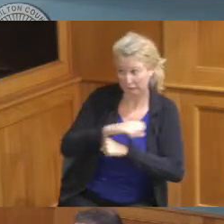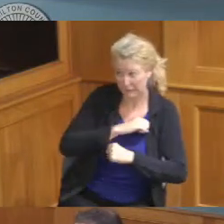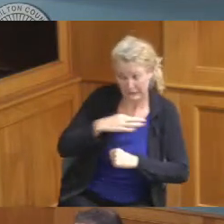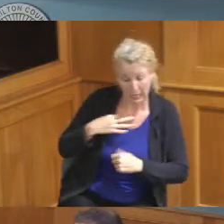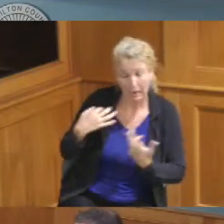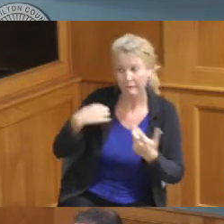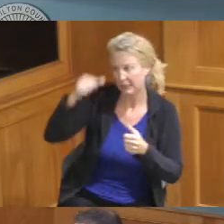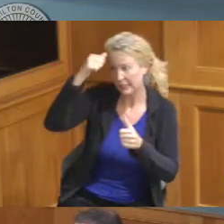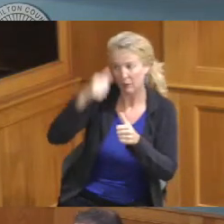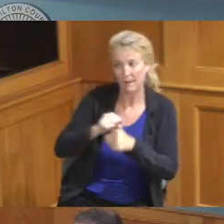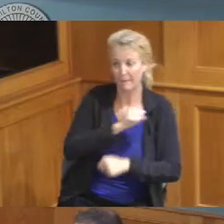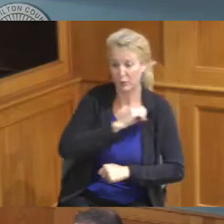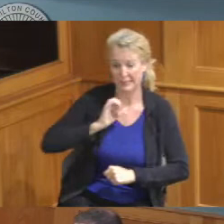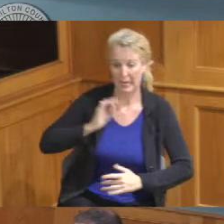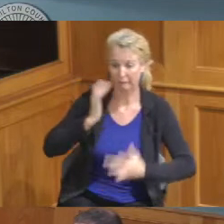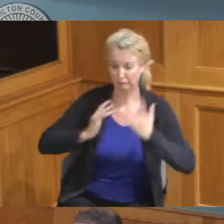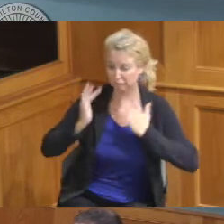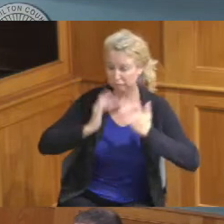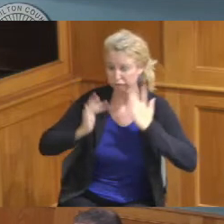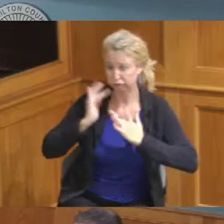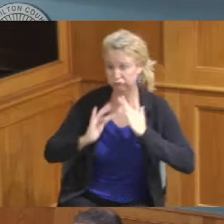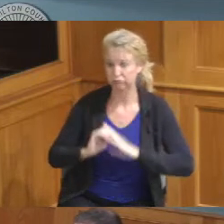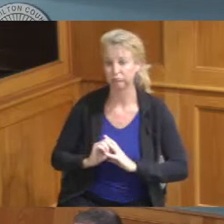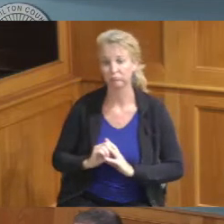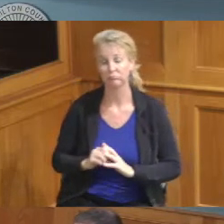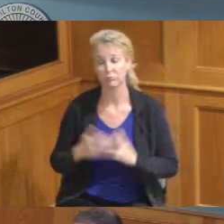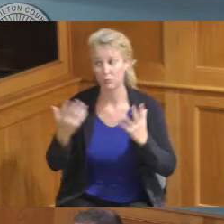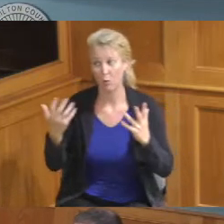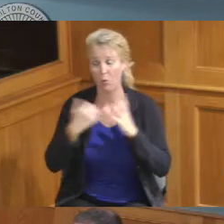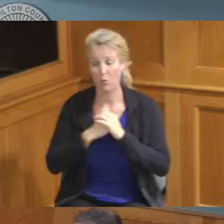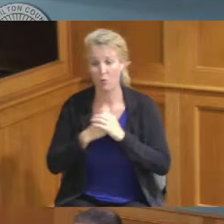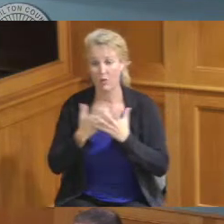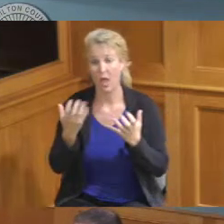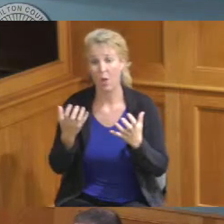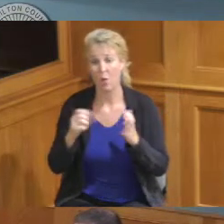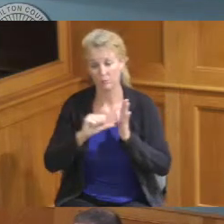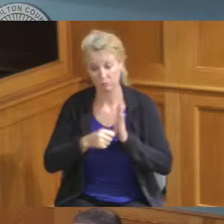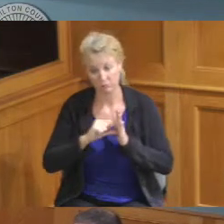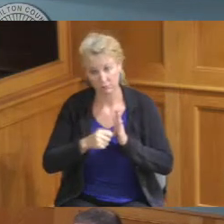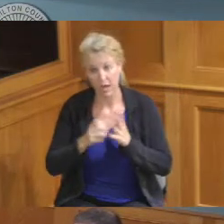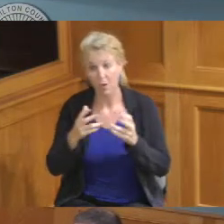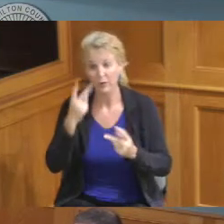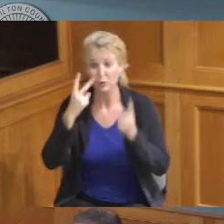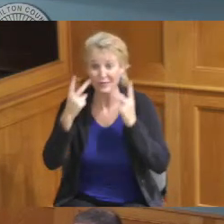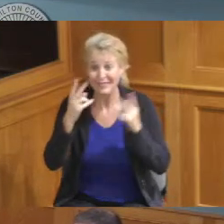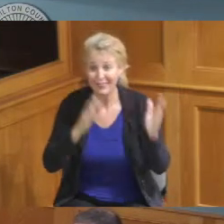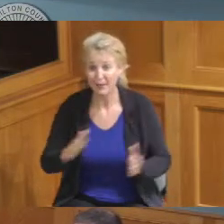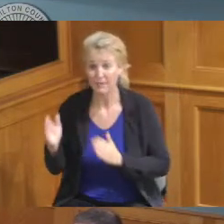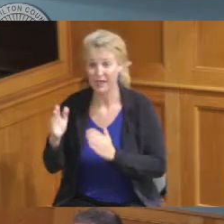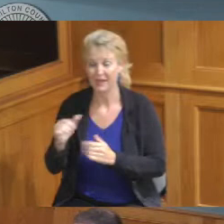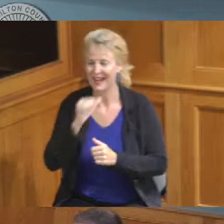about Staffing PRC so but I want to I'd like to see that and I don't remember that date cuz I